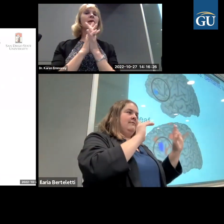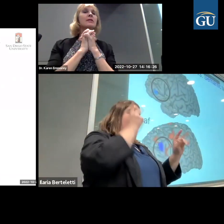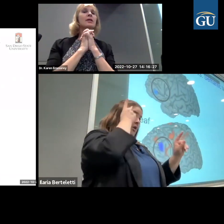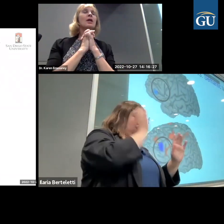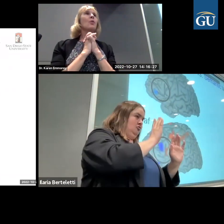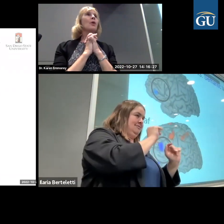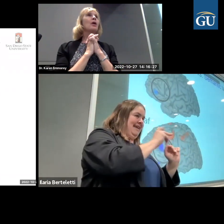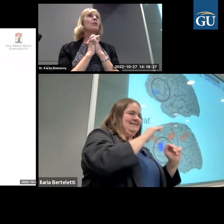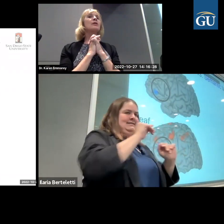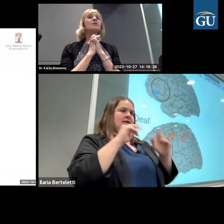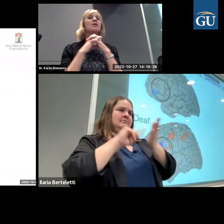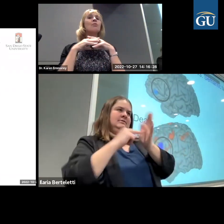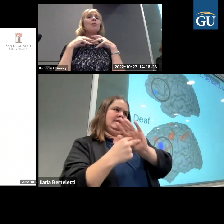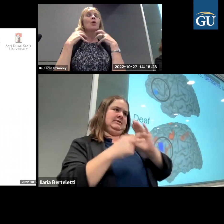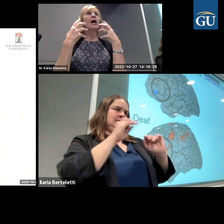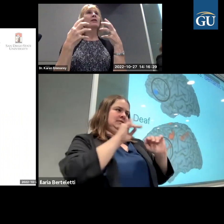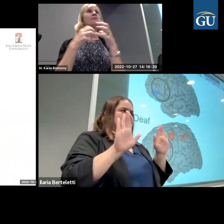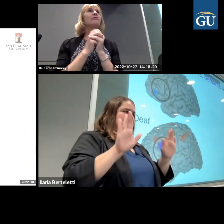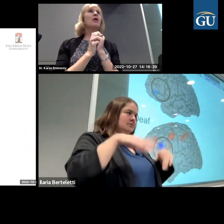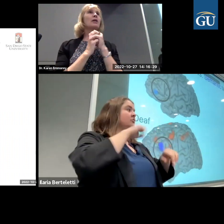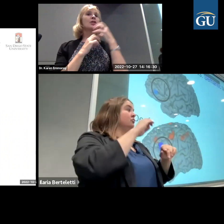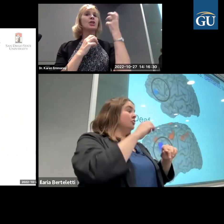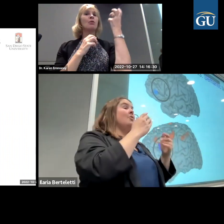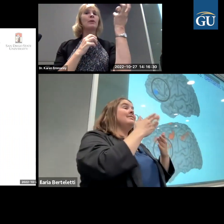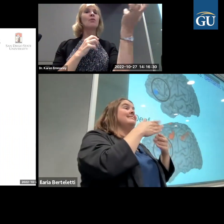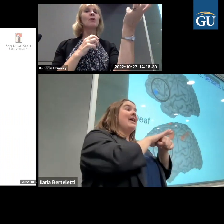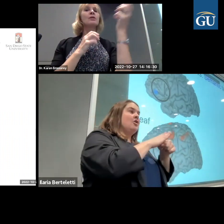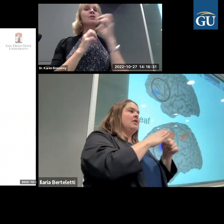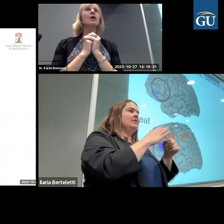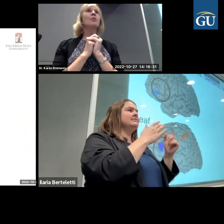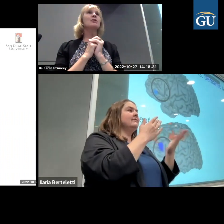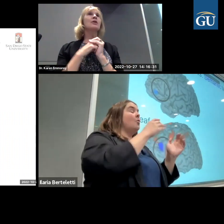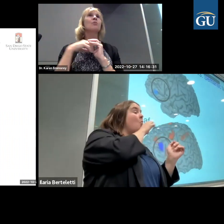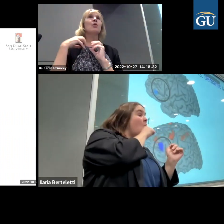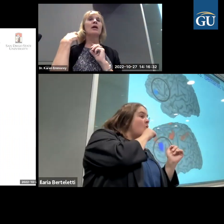If we start with a hearing, you can see that there's no orange blob there, particularly in that funnel region,